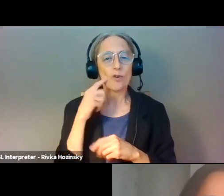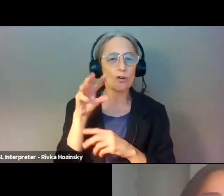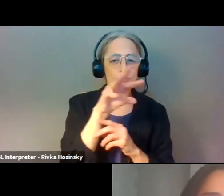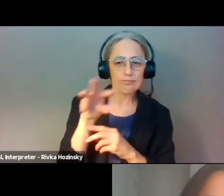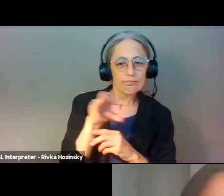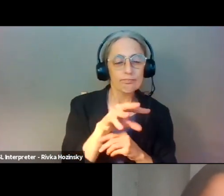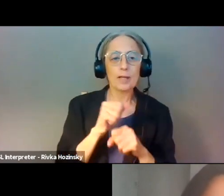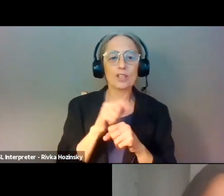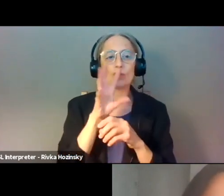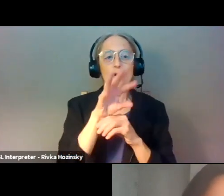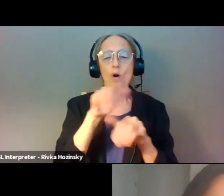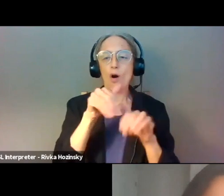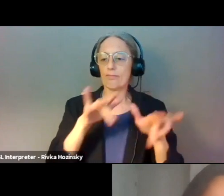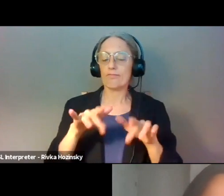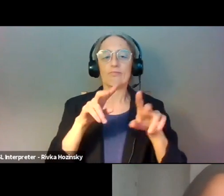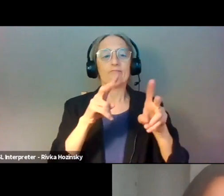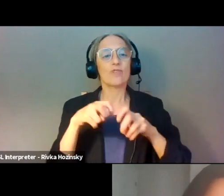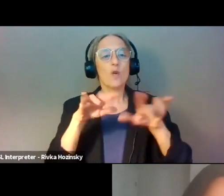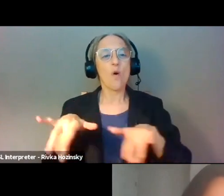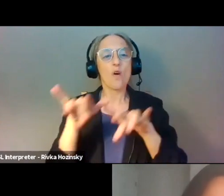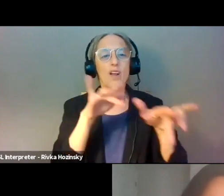people who need to be shown are shown throughout the whole video.